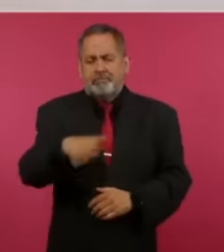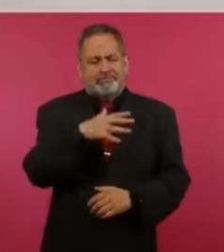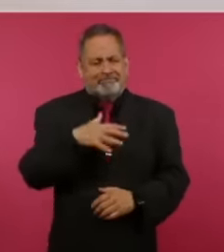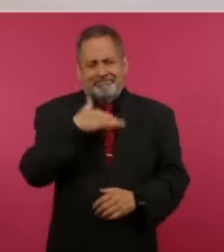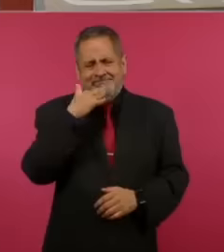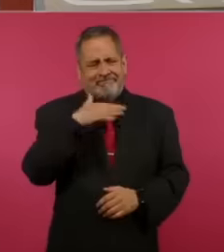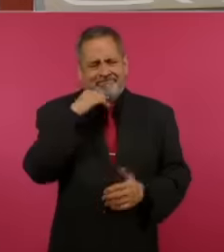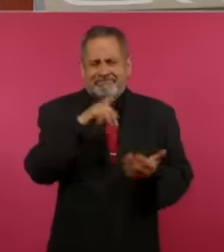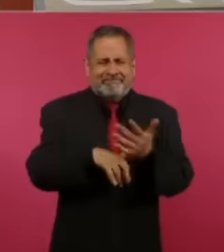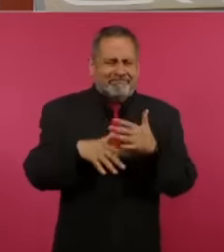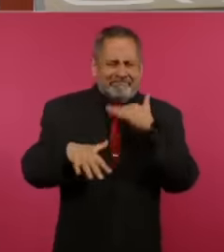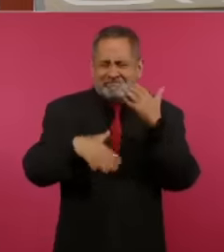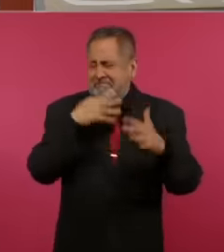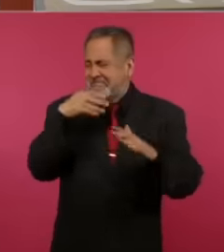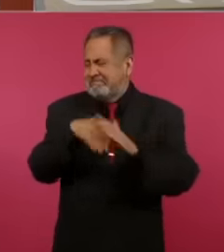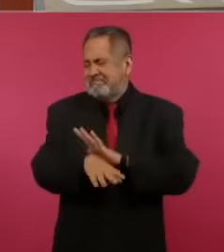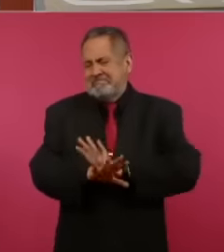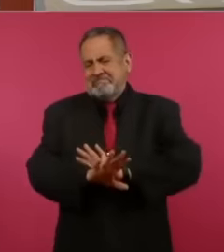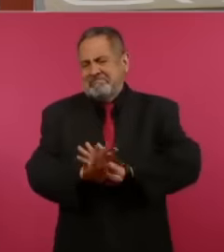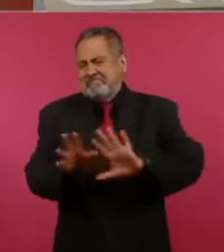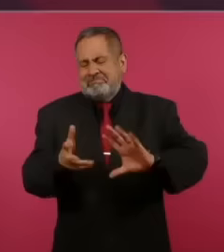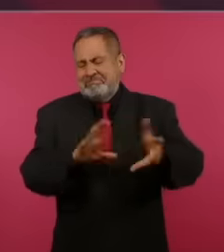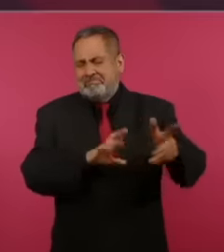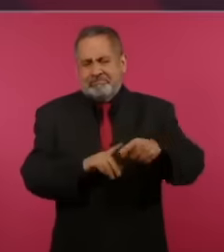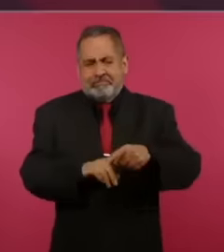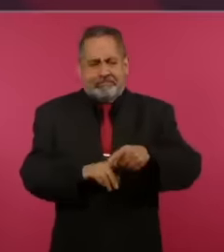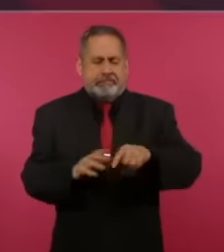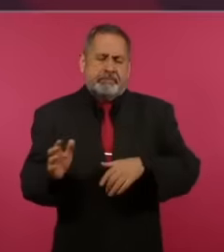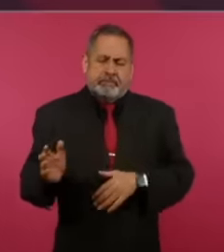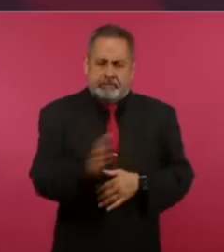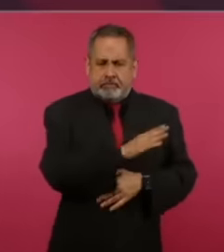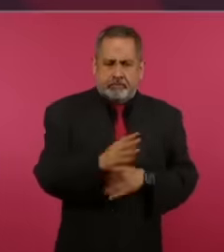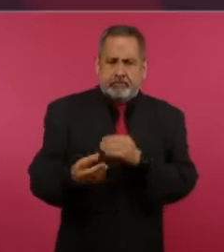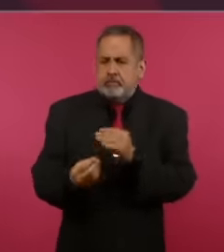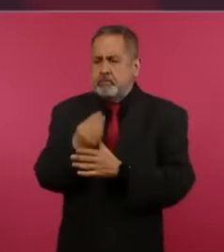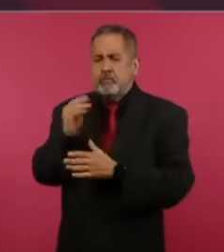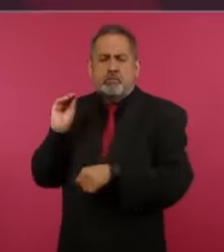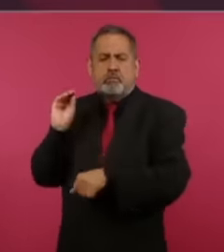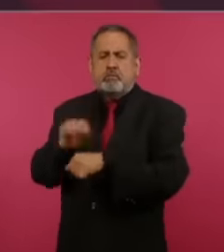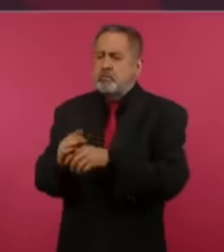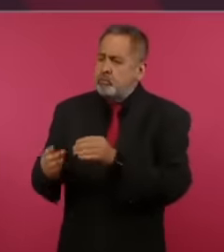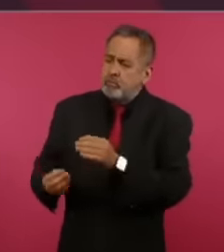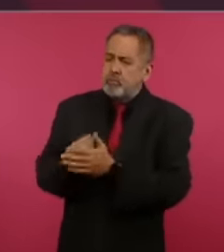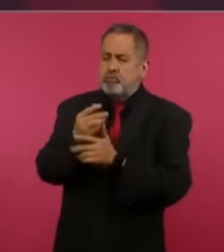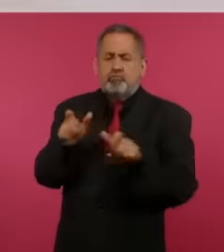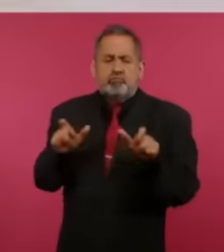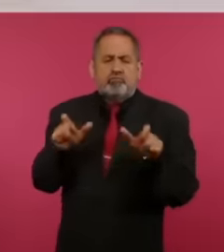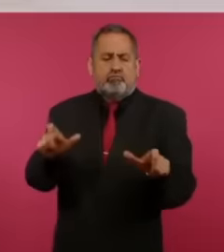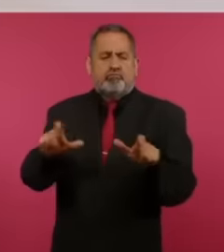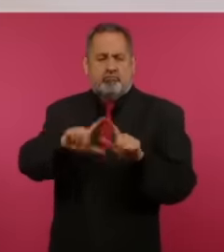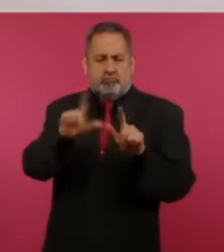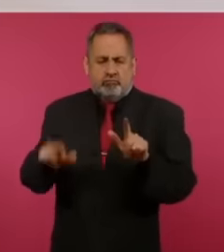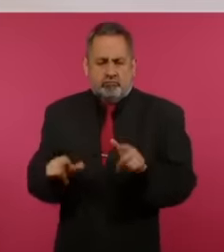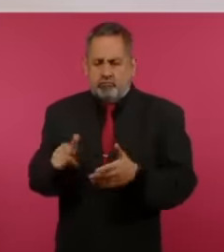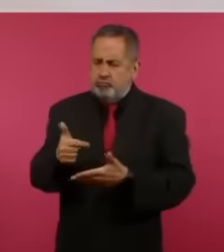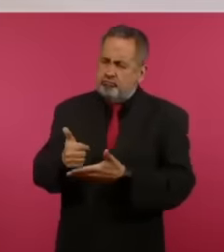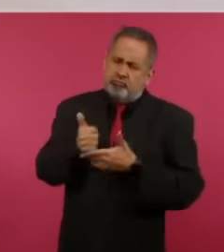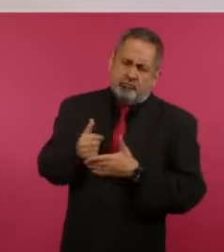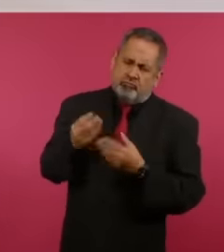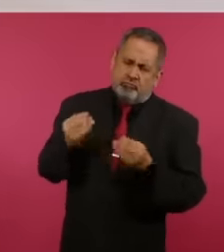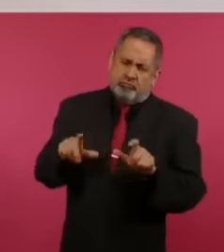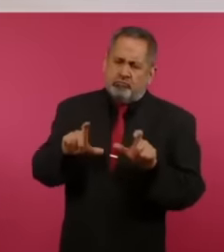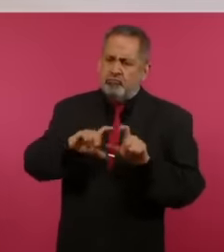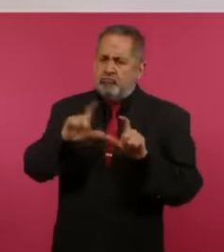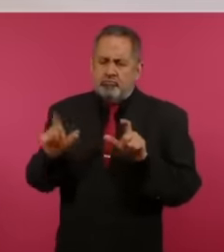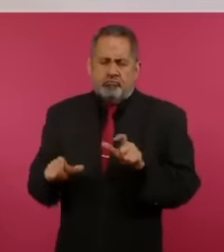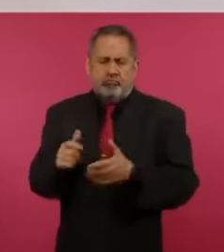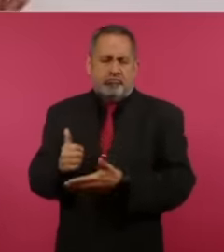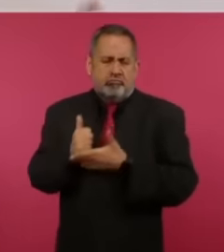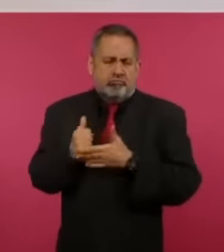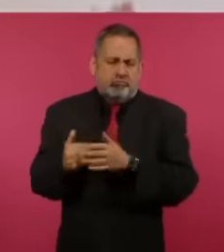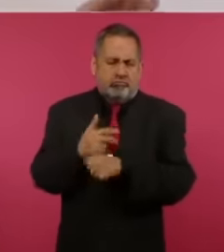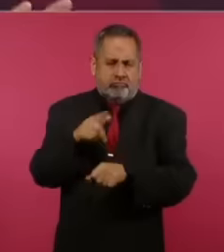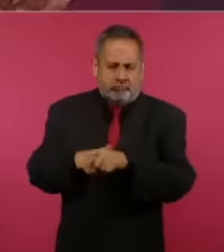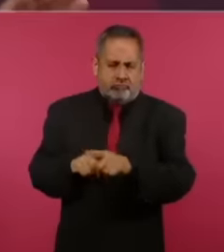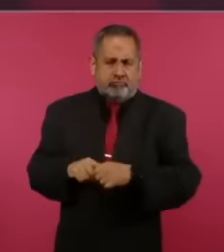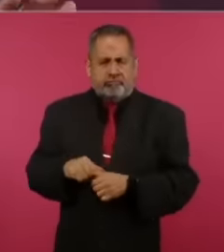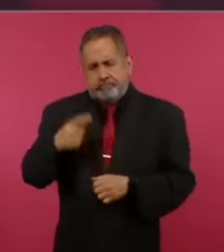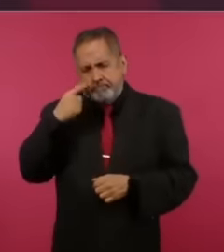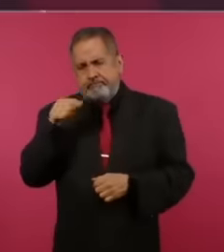corrupted and that's why the national guard was created. and that has helped us a lot to temper